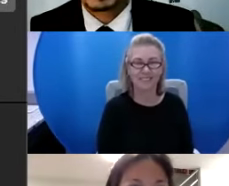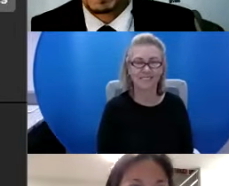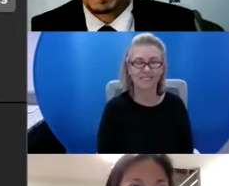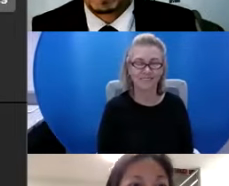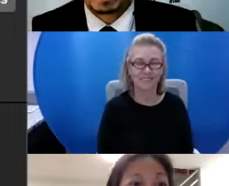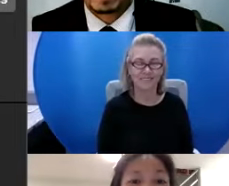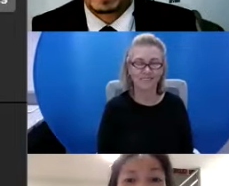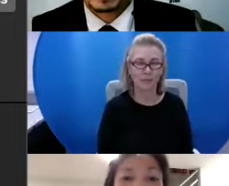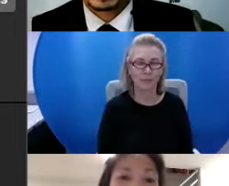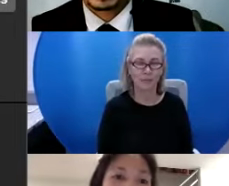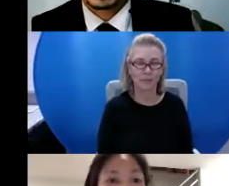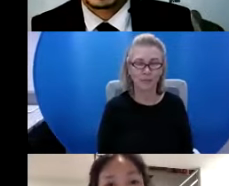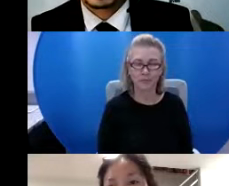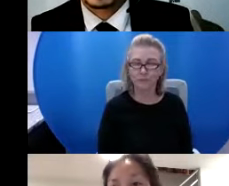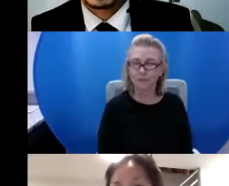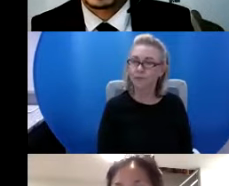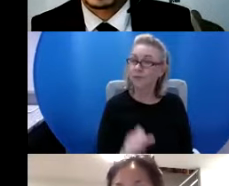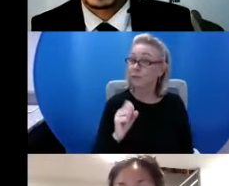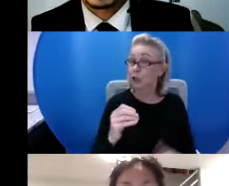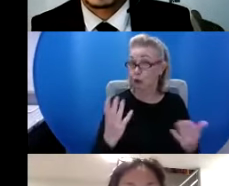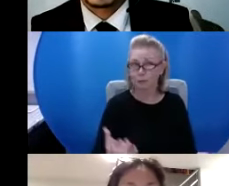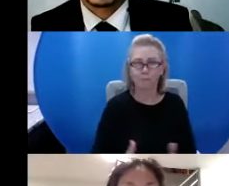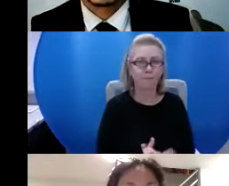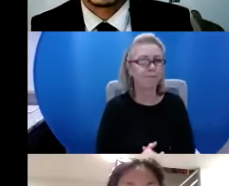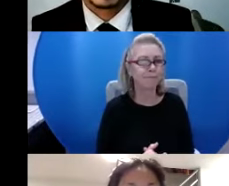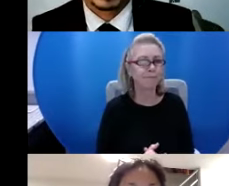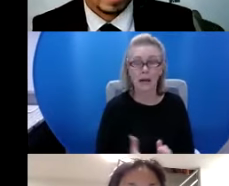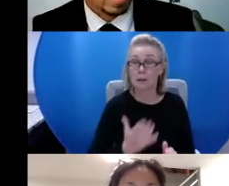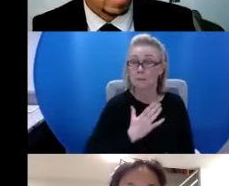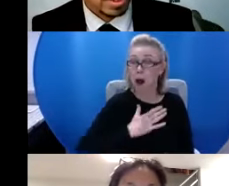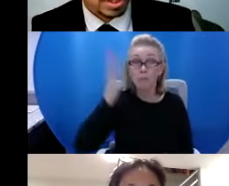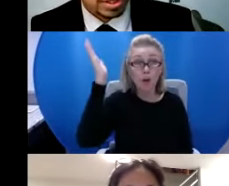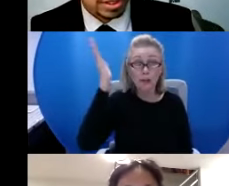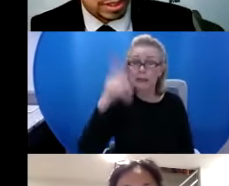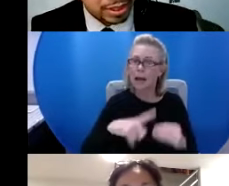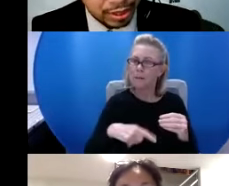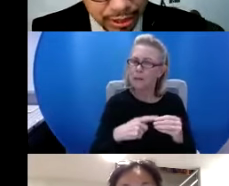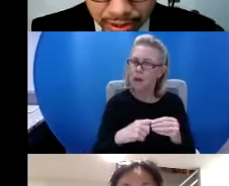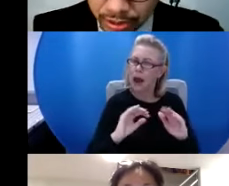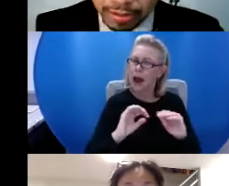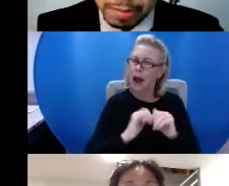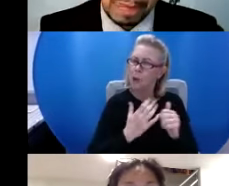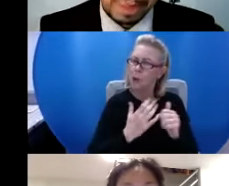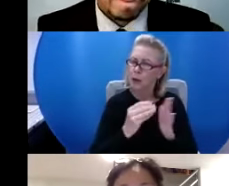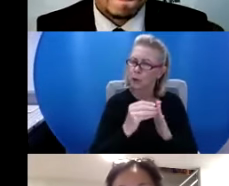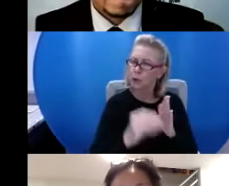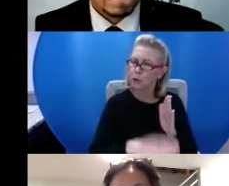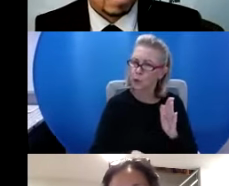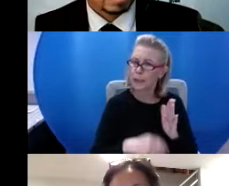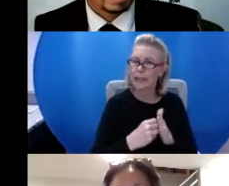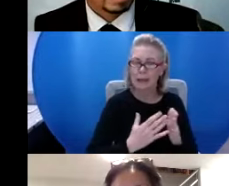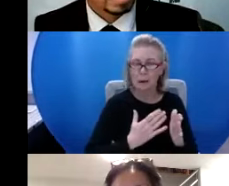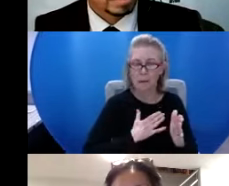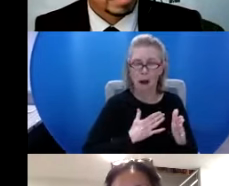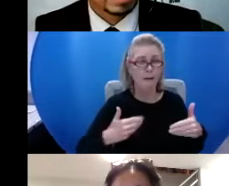me begin. So, my presentation today is about how my students in my Young Adult and Environmental